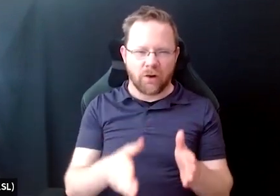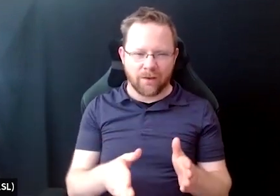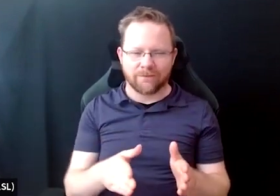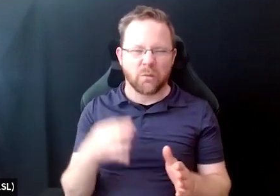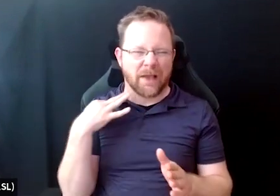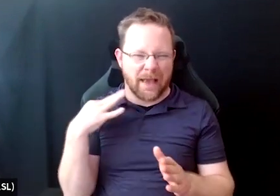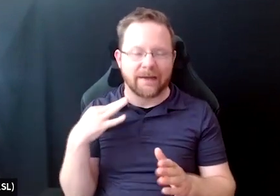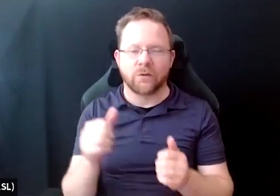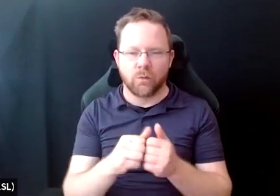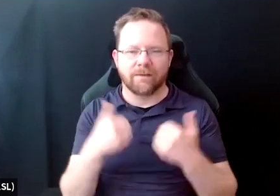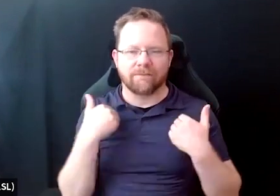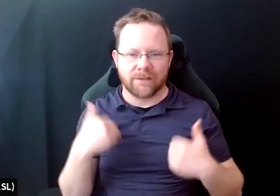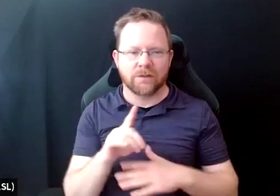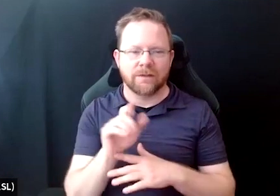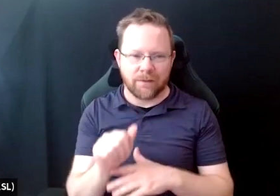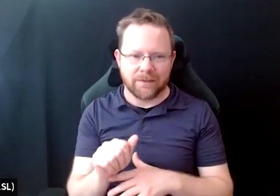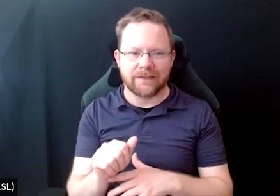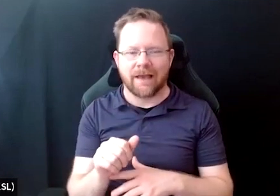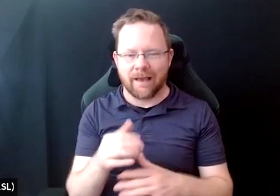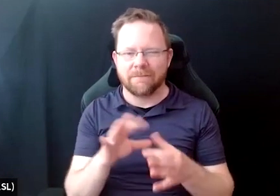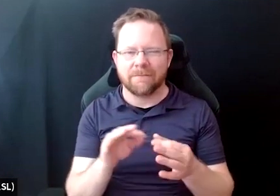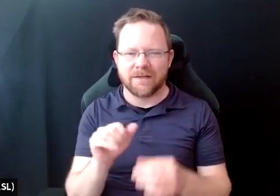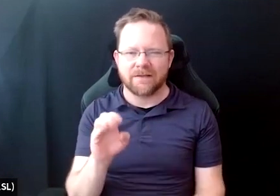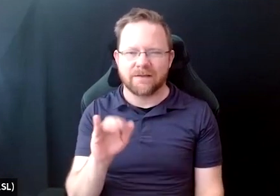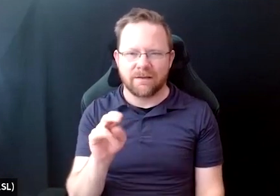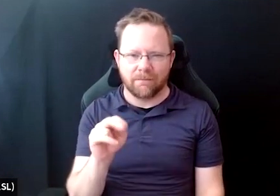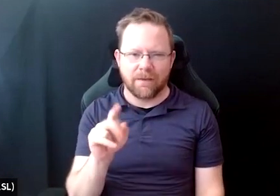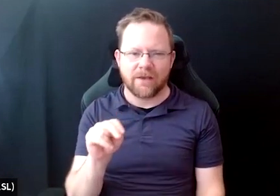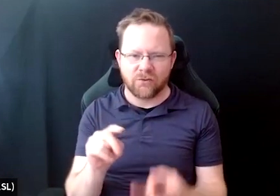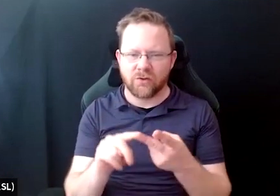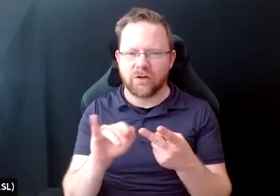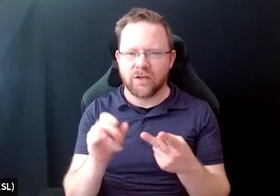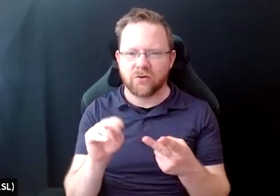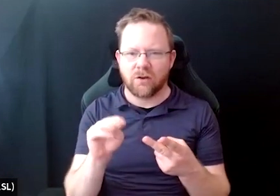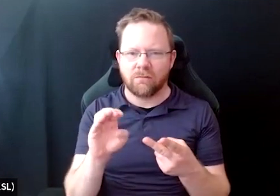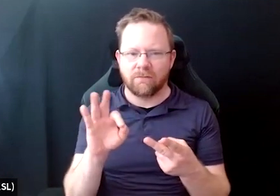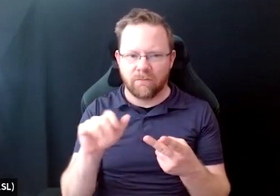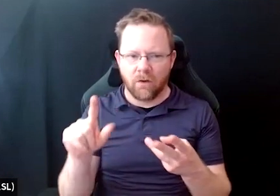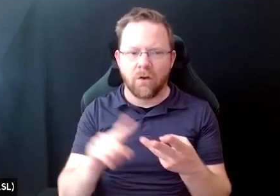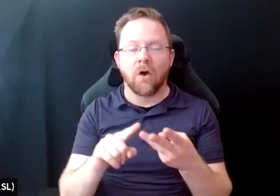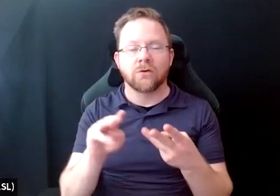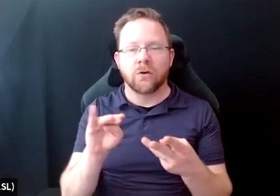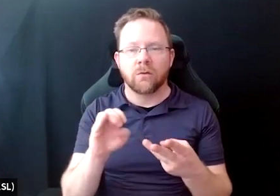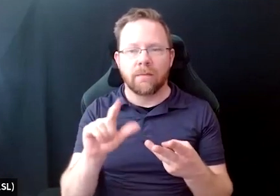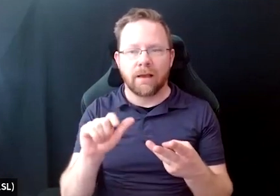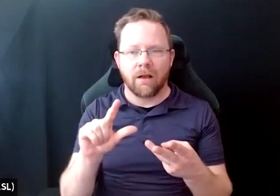with physical disability. I mentioned Sebastian and John McFall earlier. I want to mention Michal Chrusciel and Pablo Alvarez,